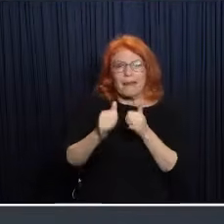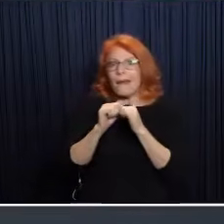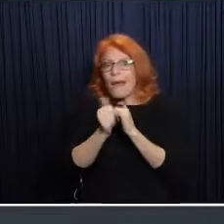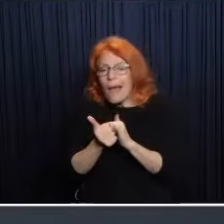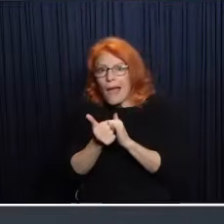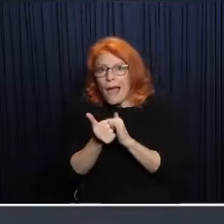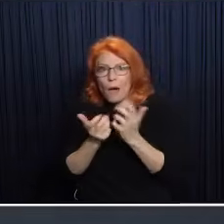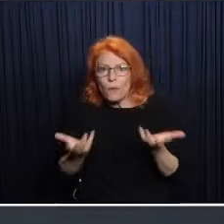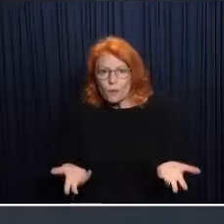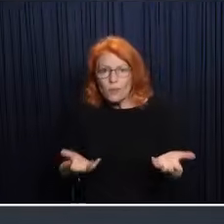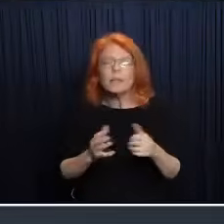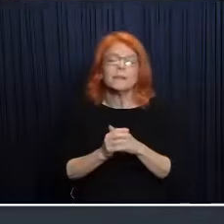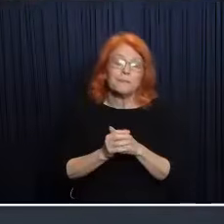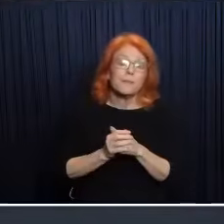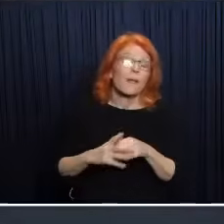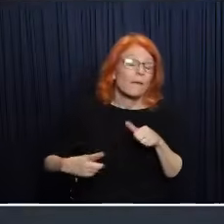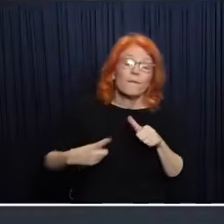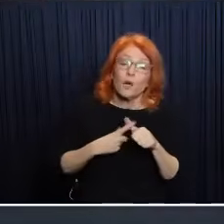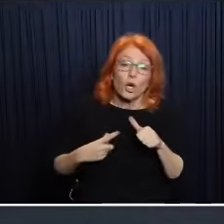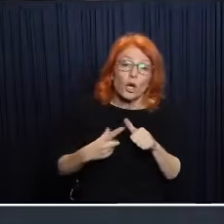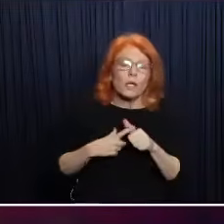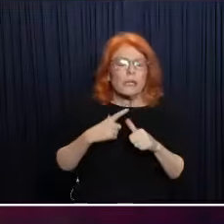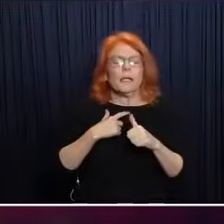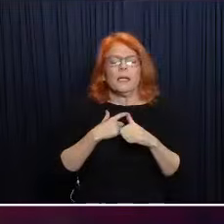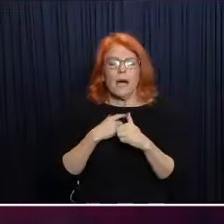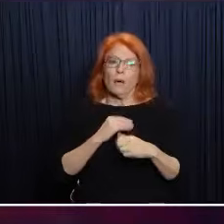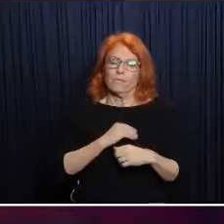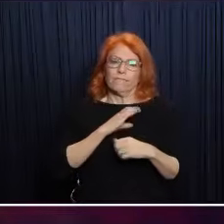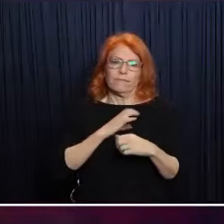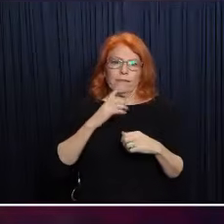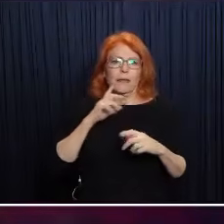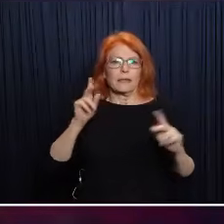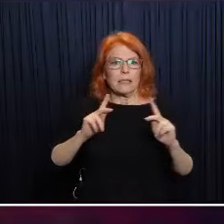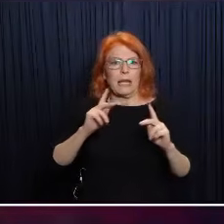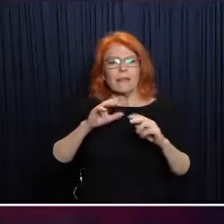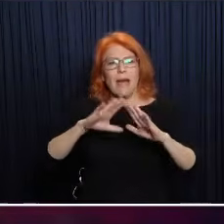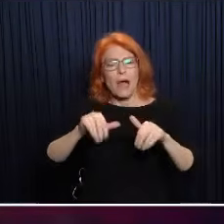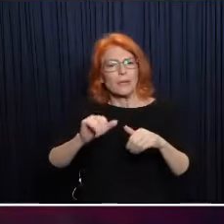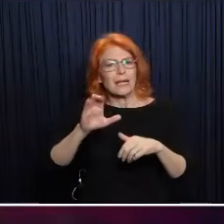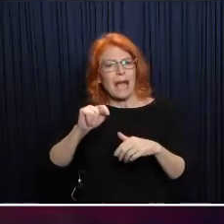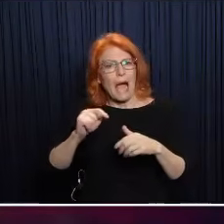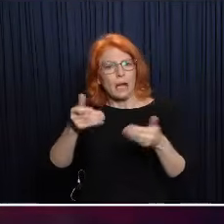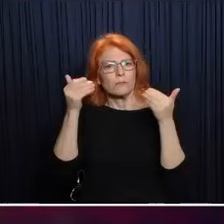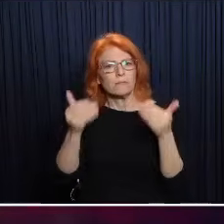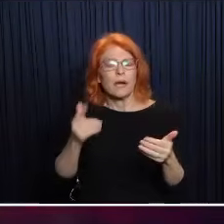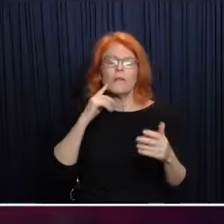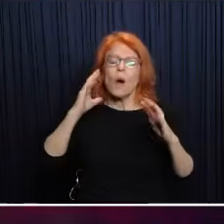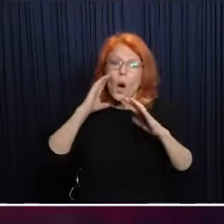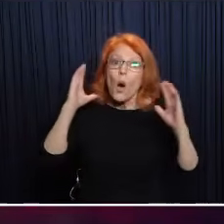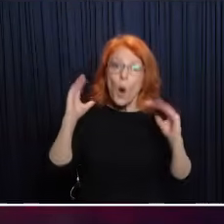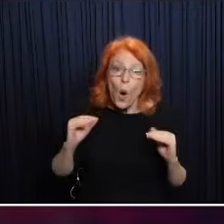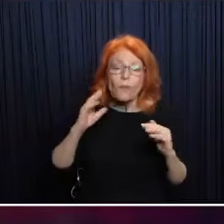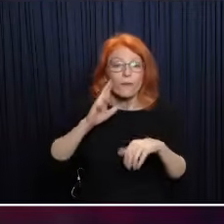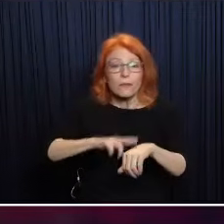MR. TROBOUGH, HOW DO YOU PROPOSE WE BRING HOUSING PRICES DOWN?